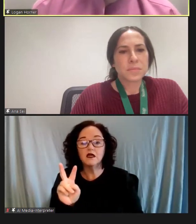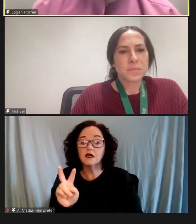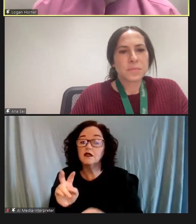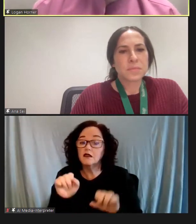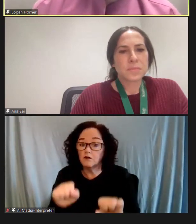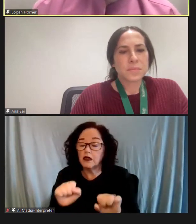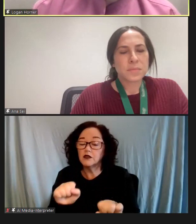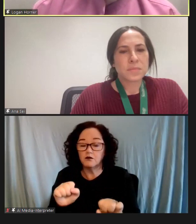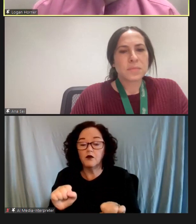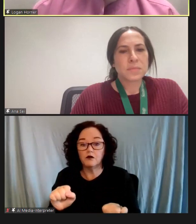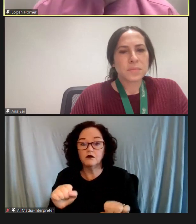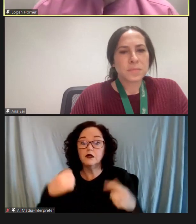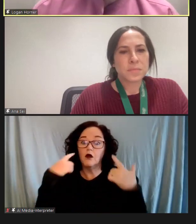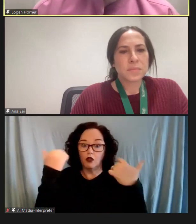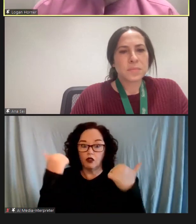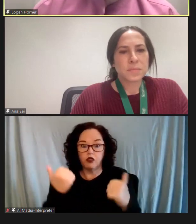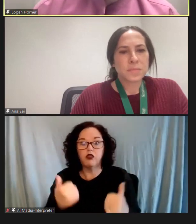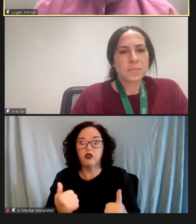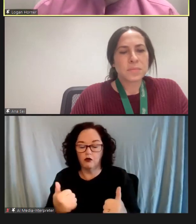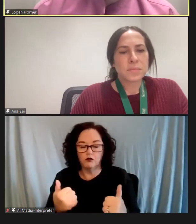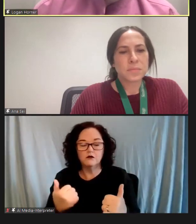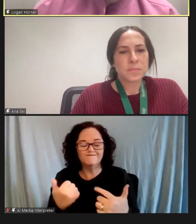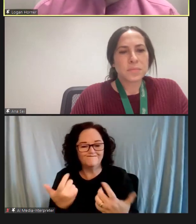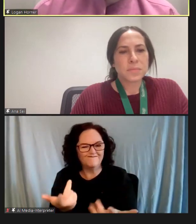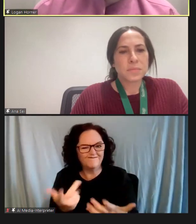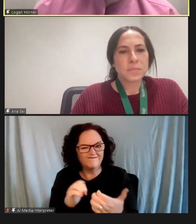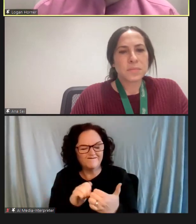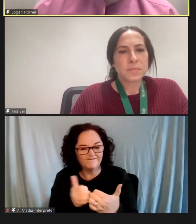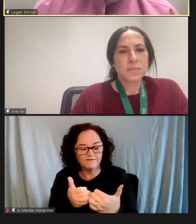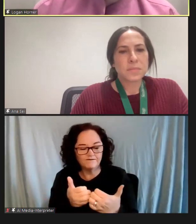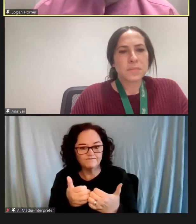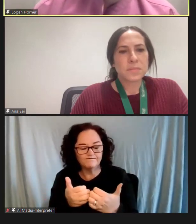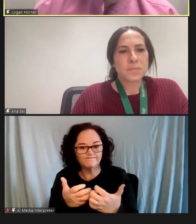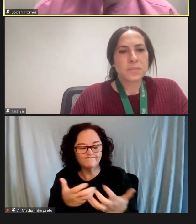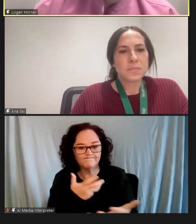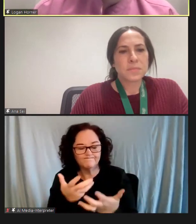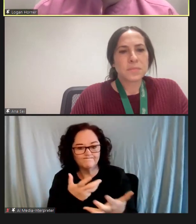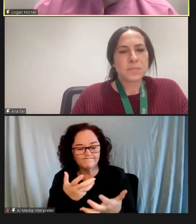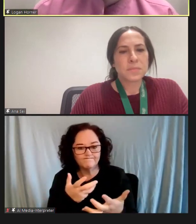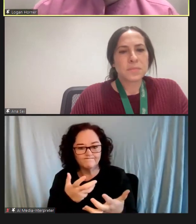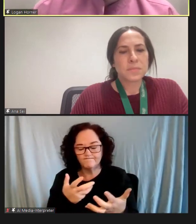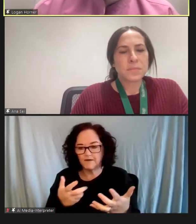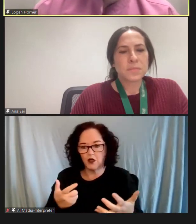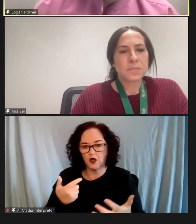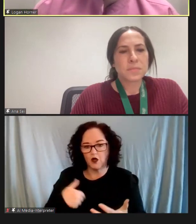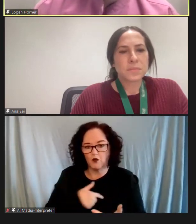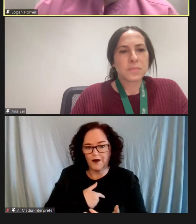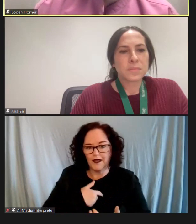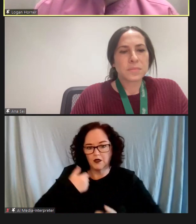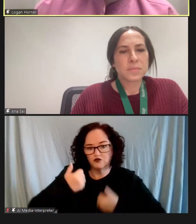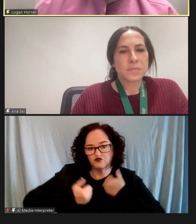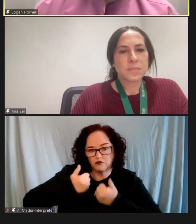it does how does that change our aggressiveness in treating that child